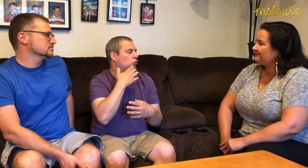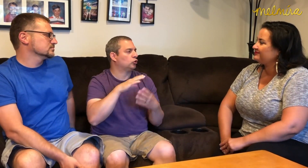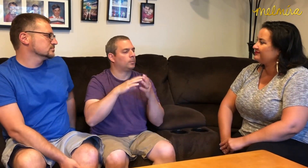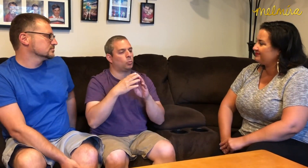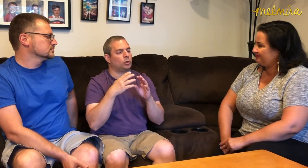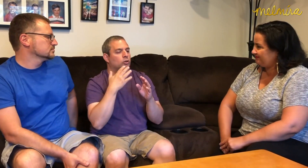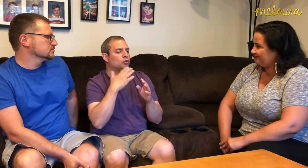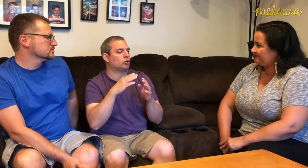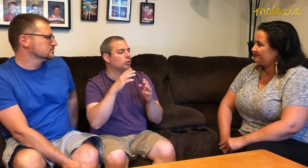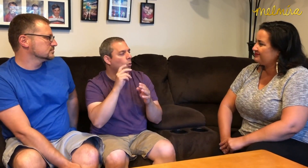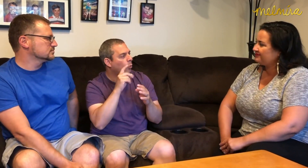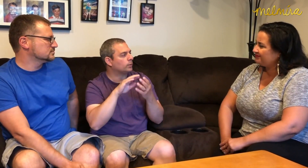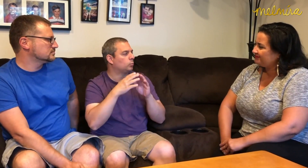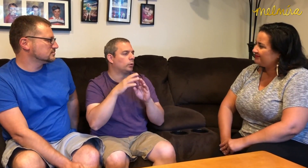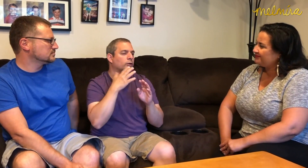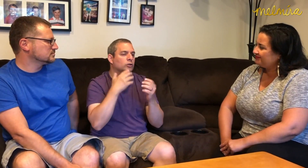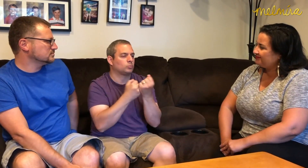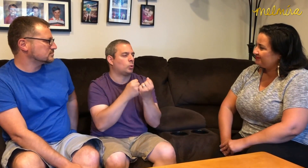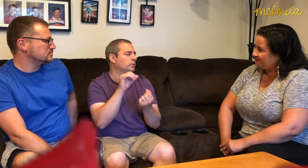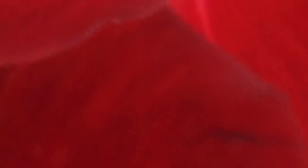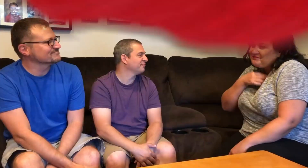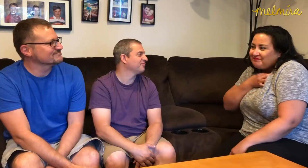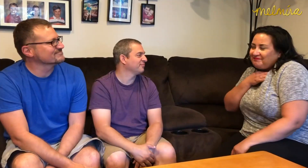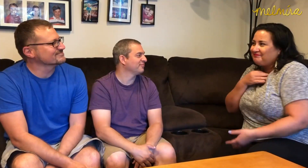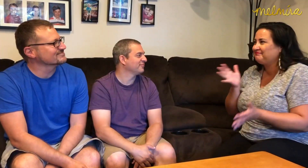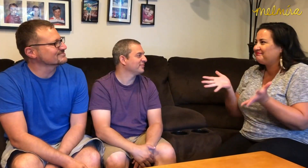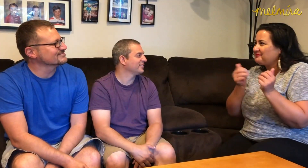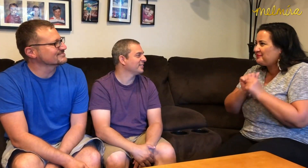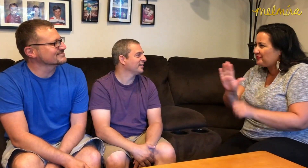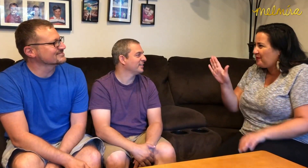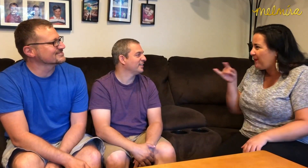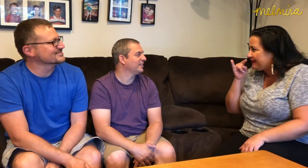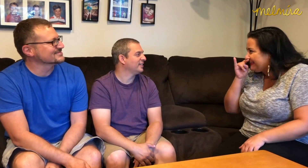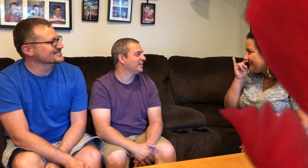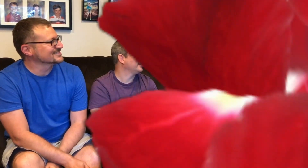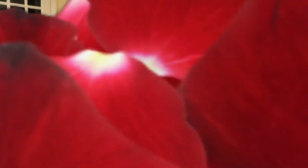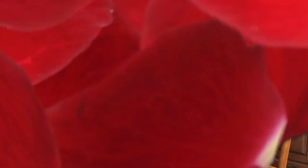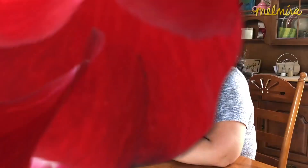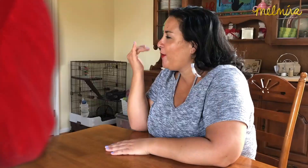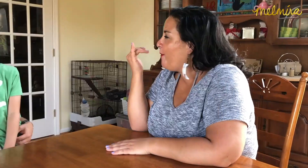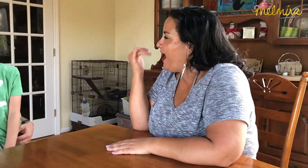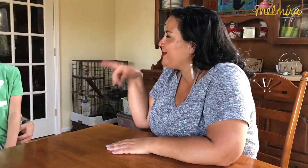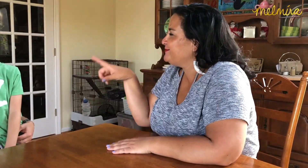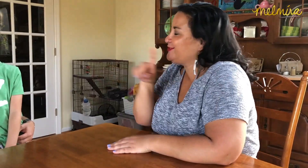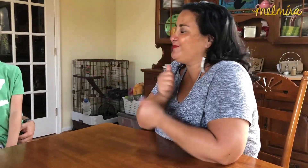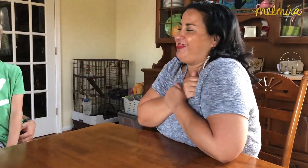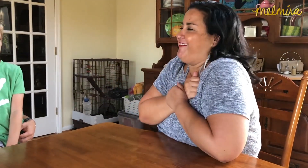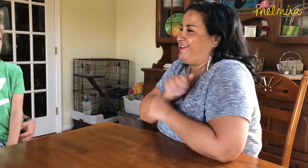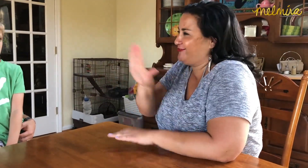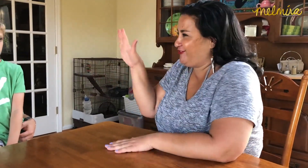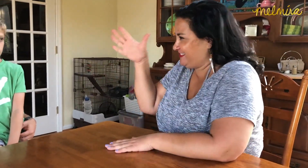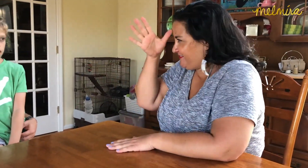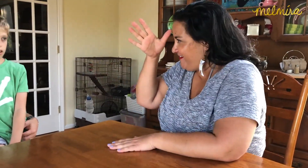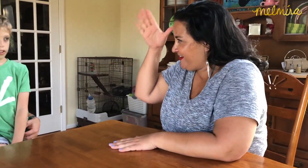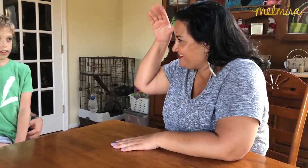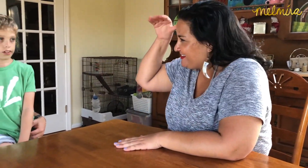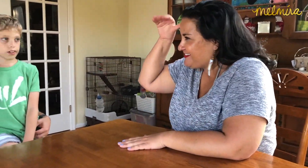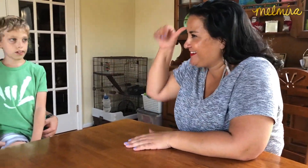It also has good local community support. I'd love to chat with your kids! Why do you love your dad and dada?